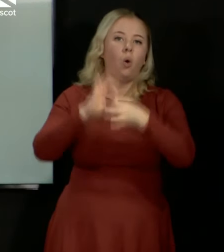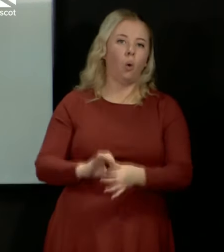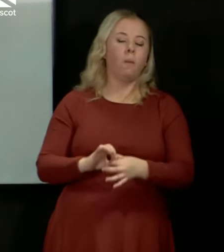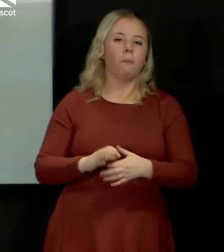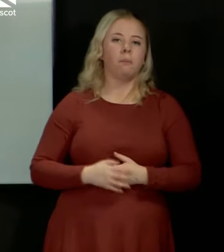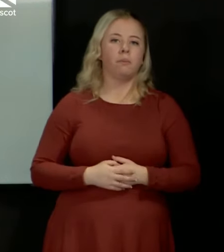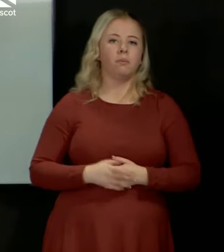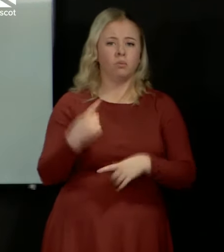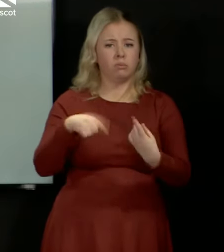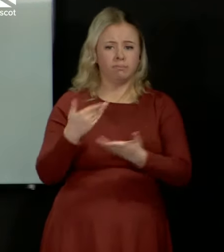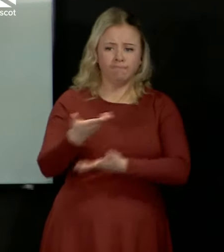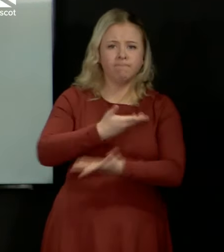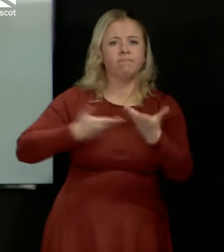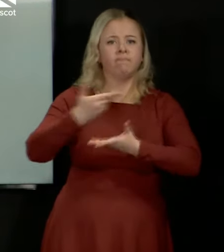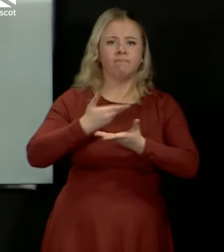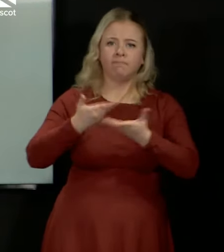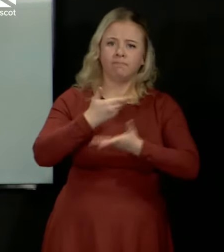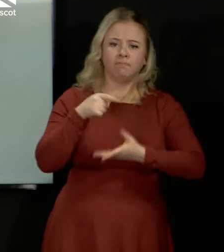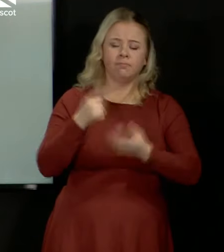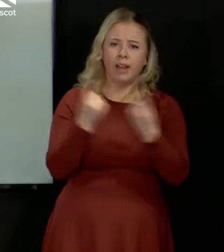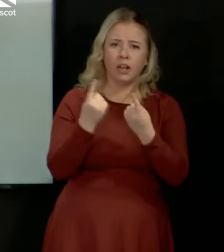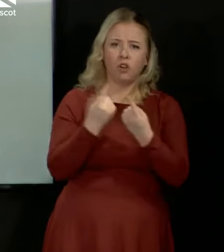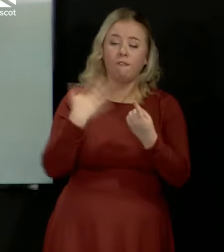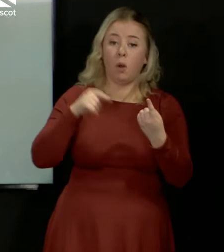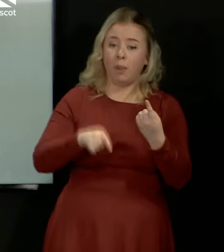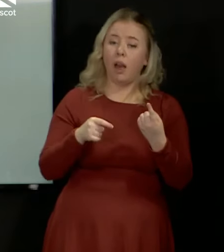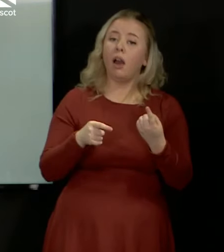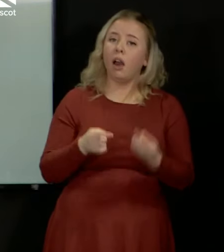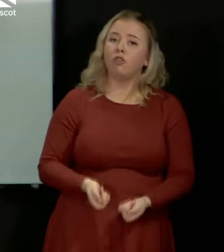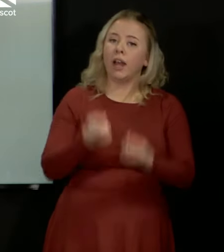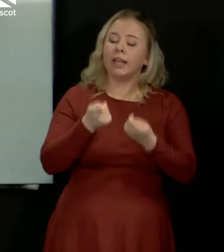so we discuss through all those issues. It is from those discussions that we have acted